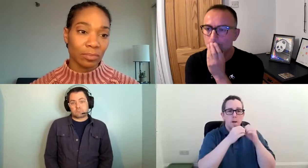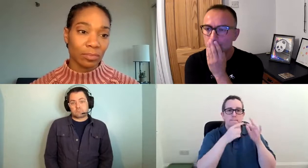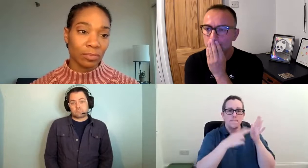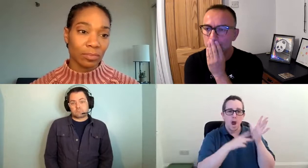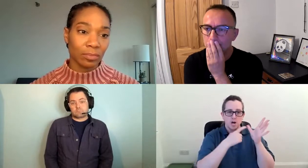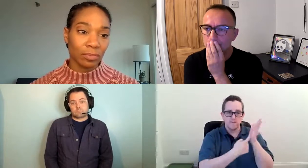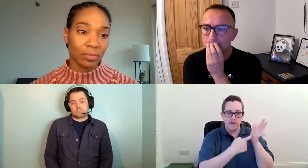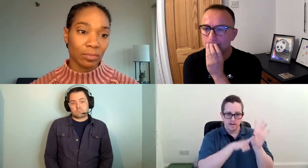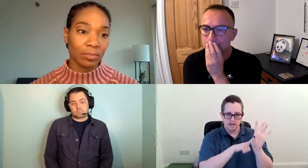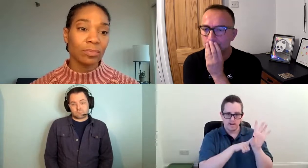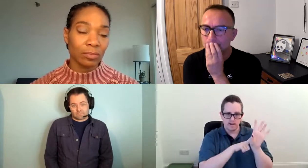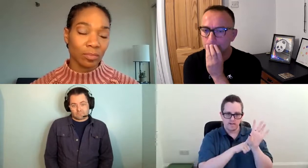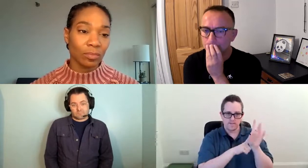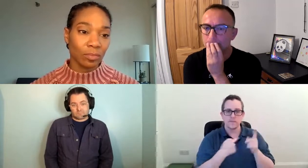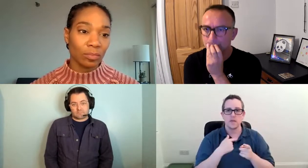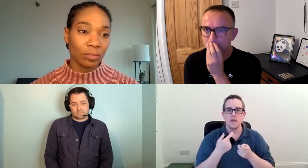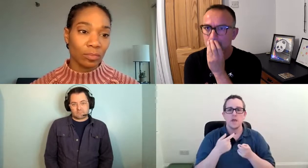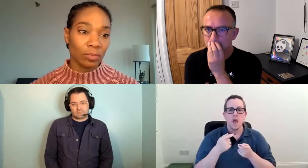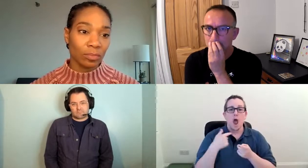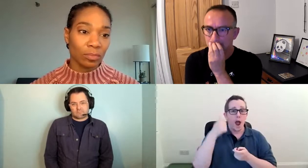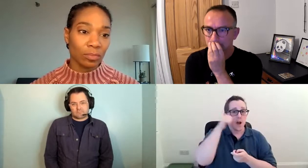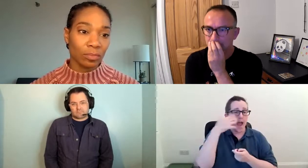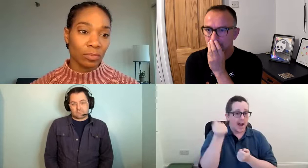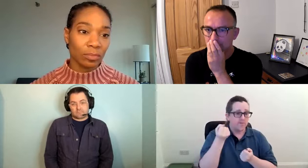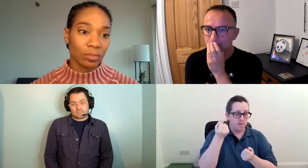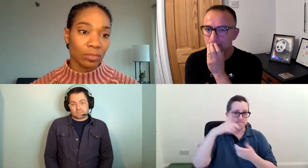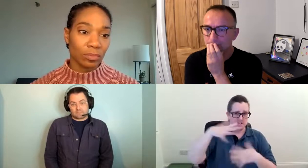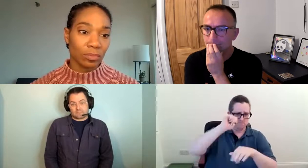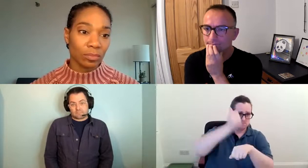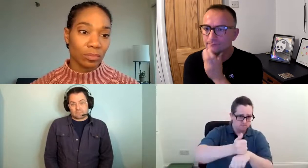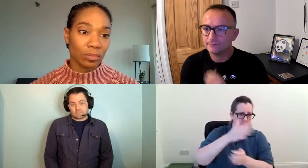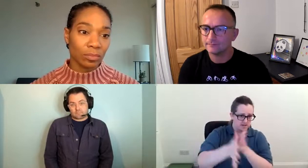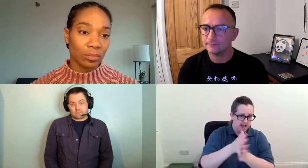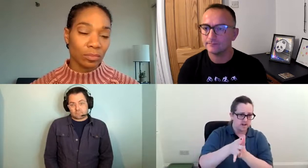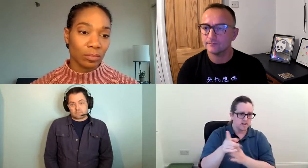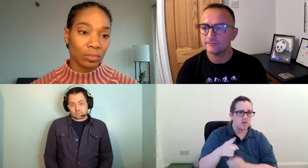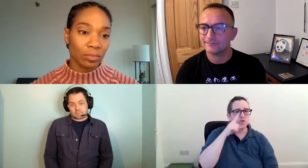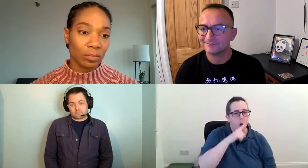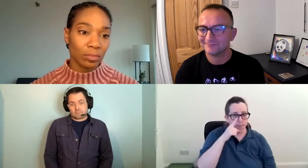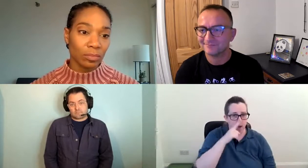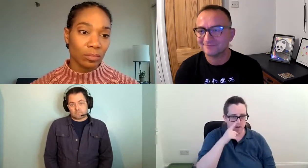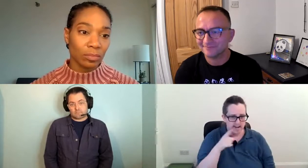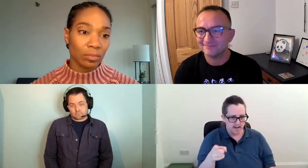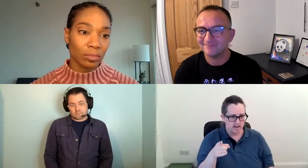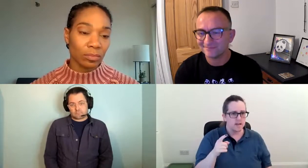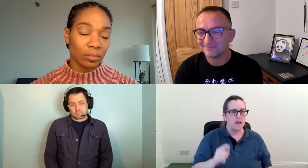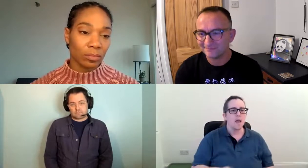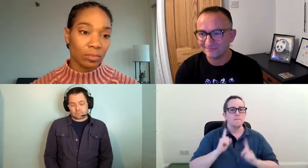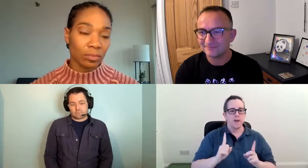binary but I don't use that, that does not feel right for me.